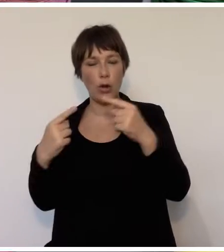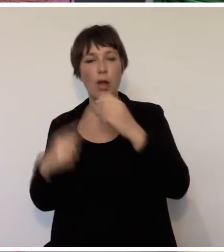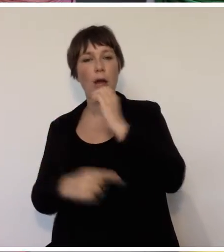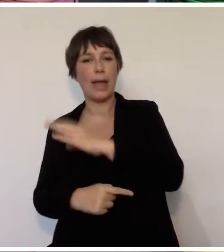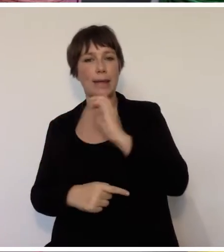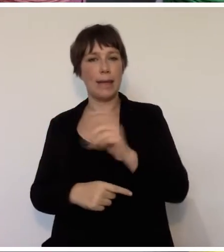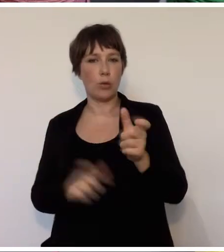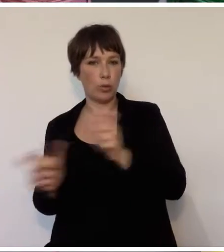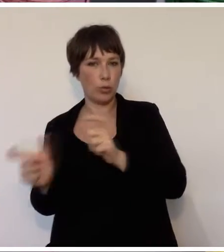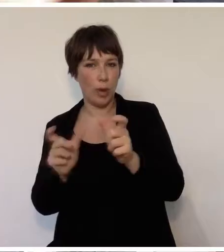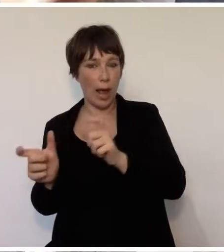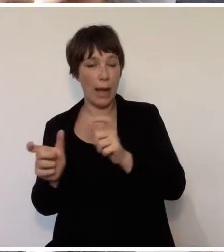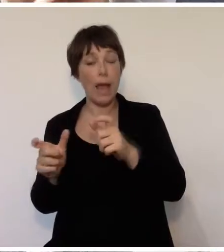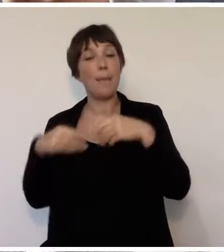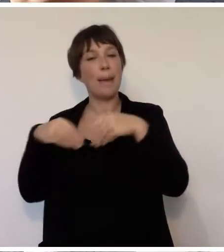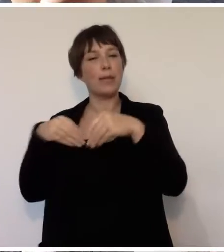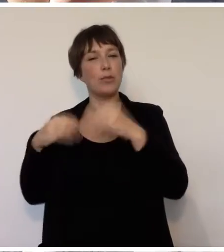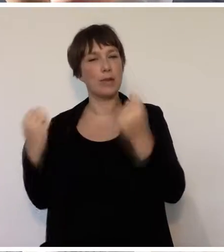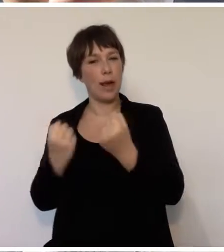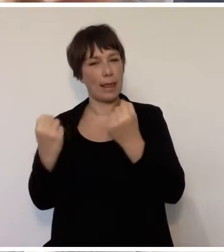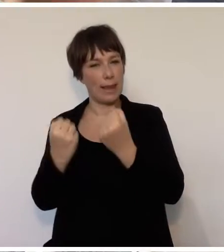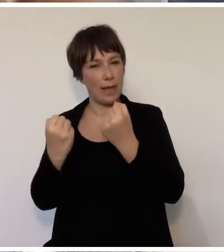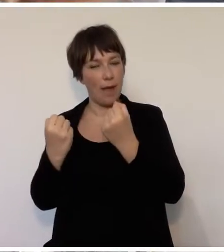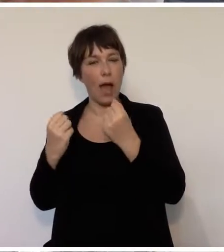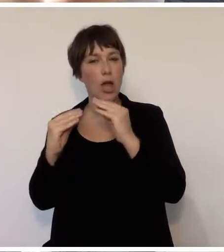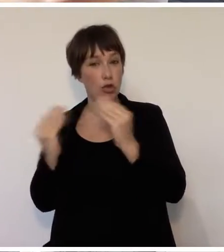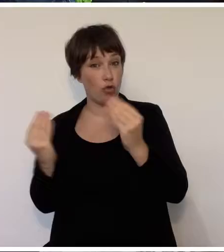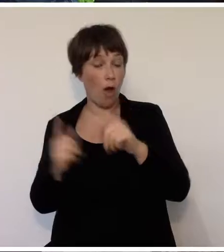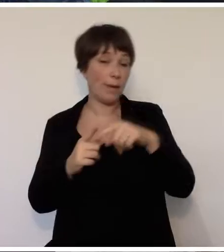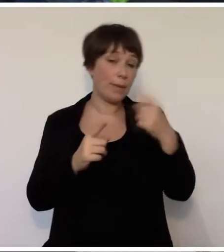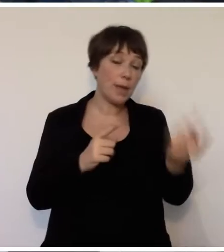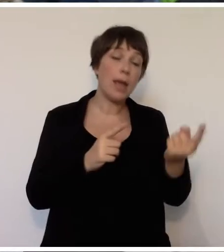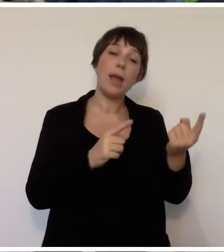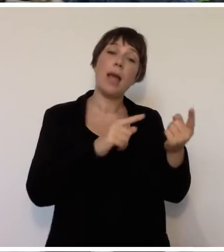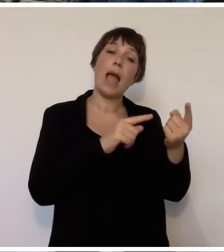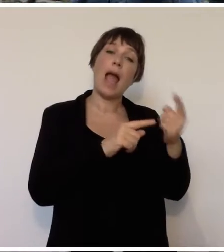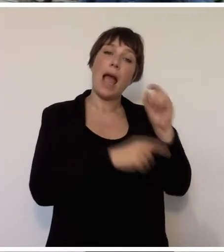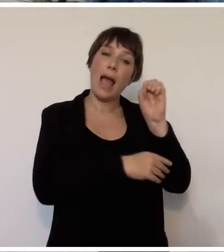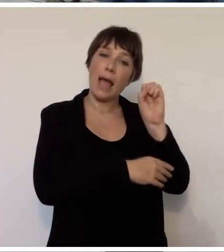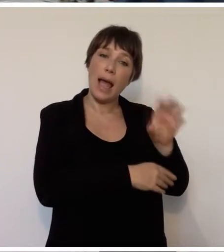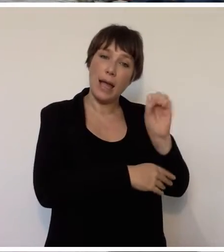on the one hand to promote intercultural dialogue and active participation of young people to the